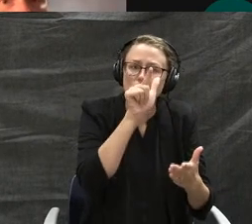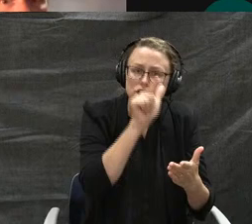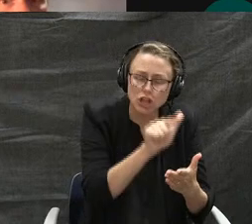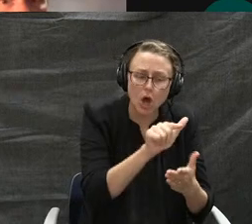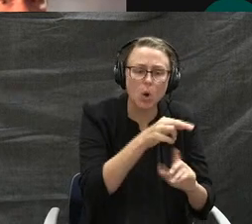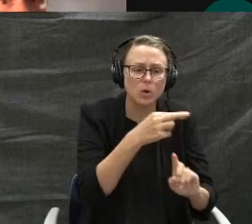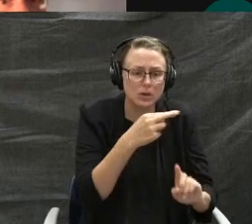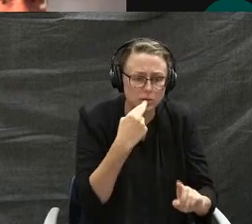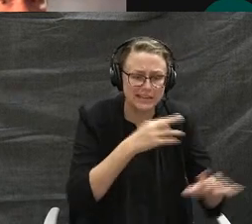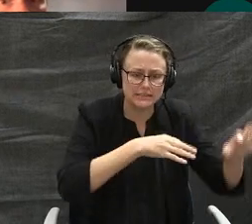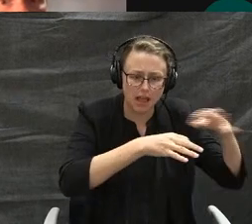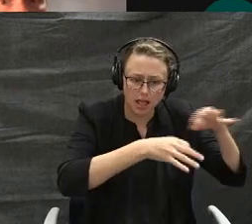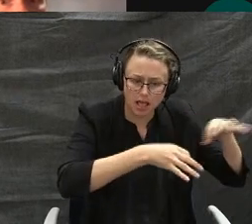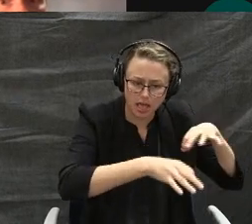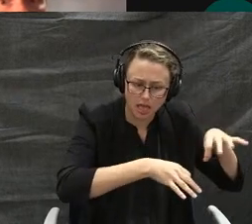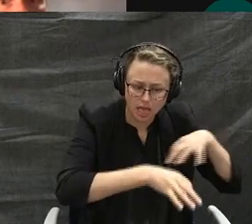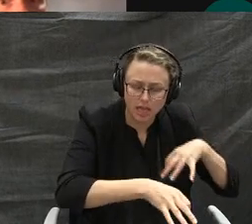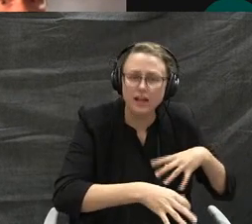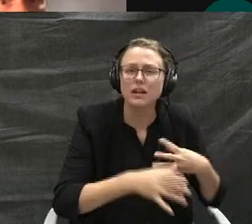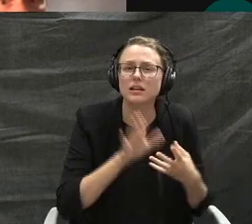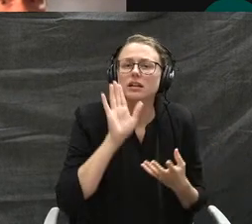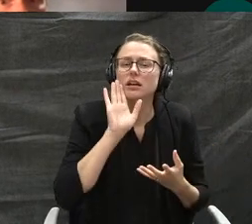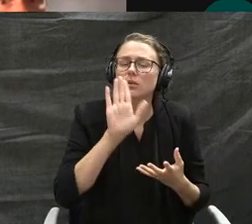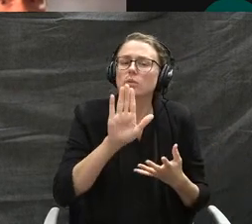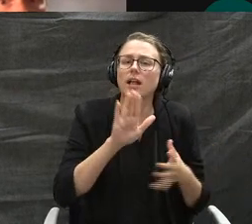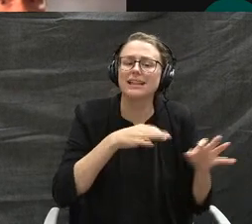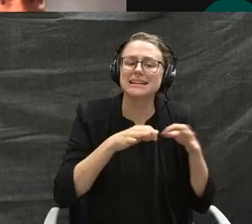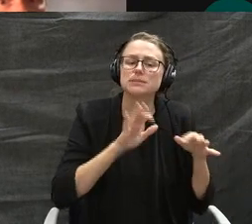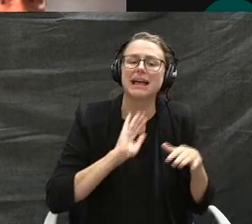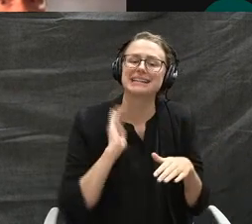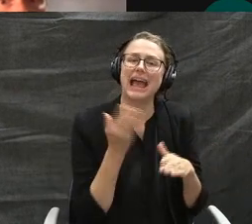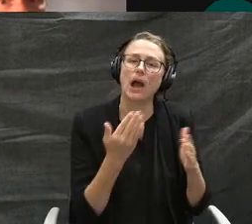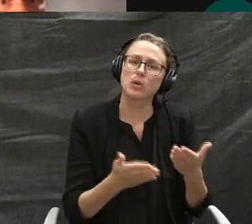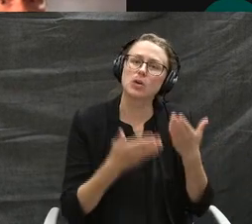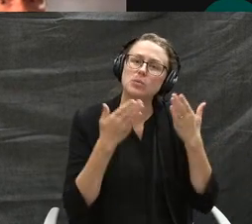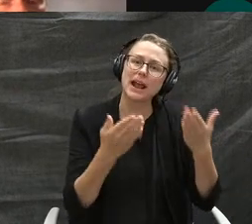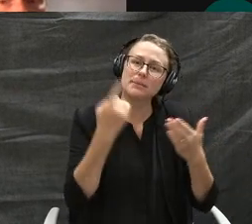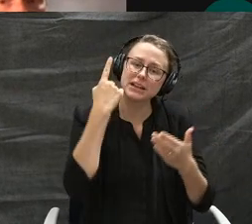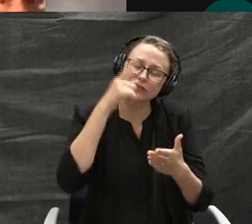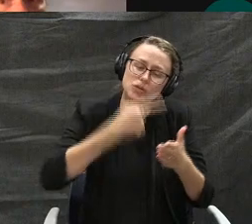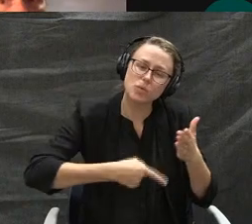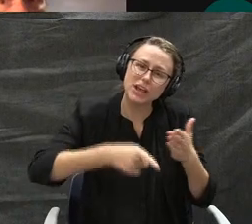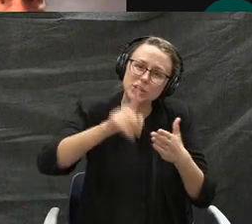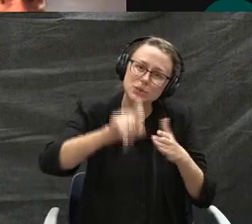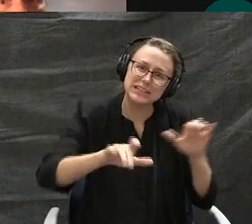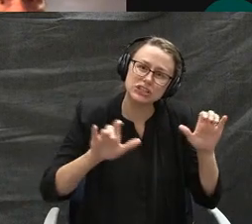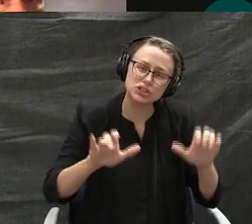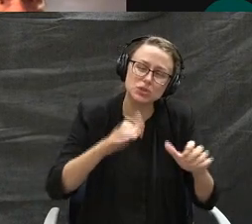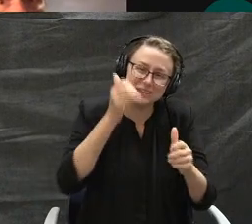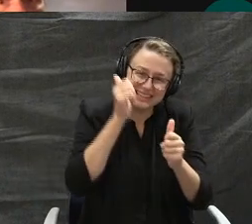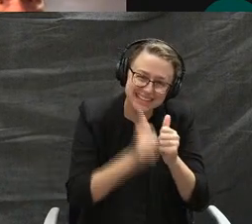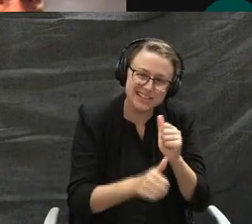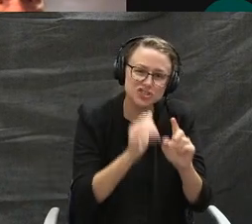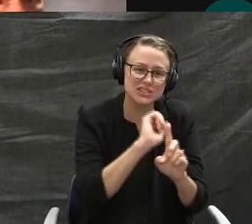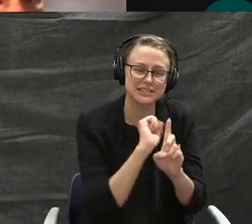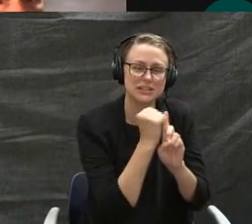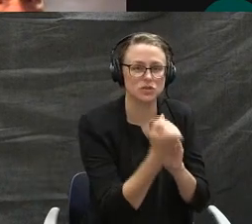contact. You are high risk contact and here are our recommendations for what you need to do that maybe that may